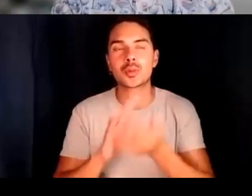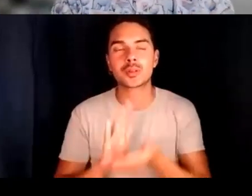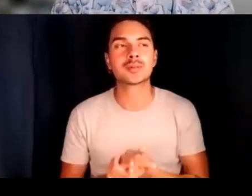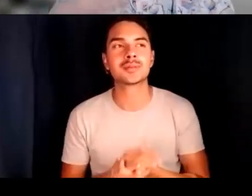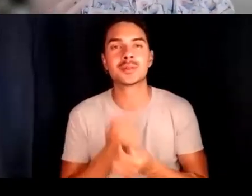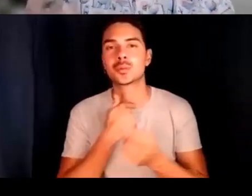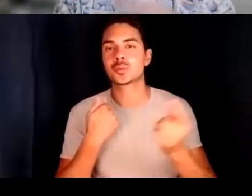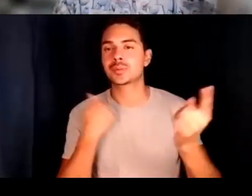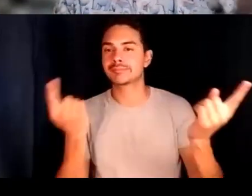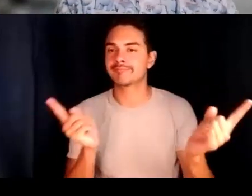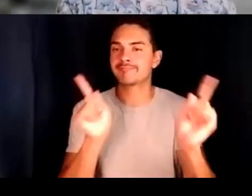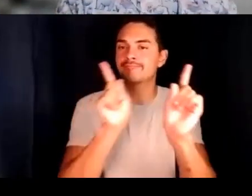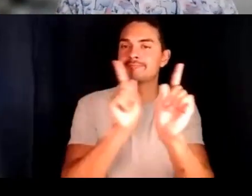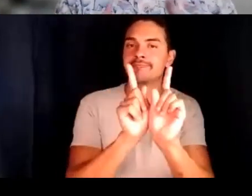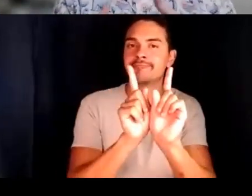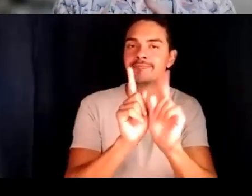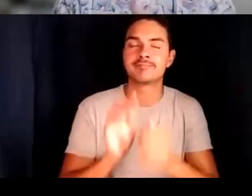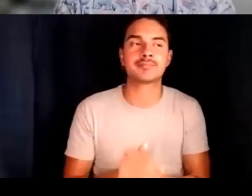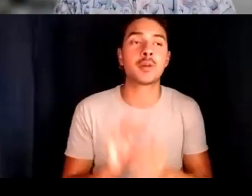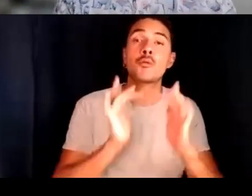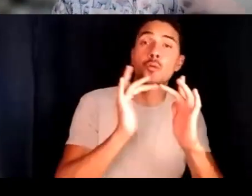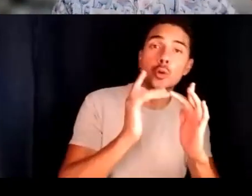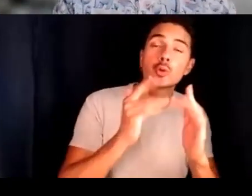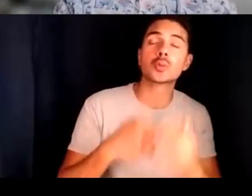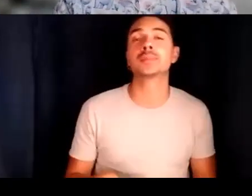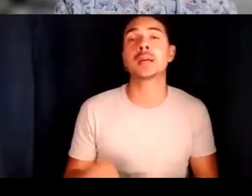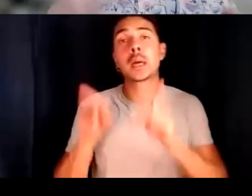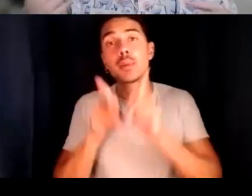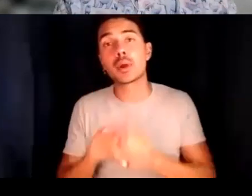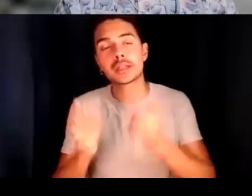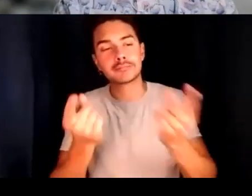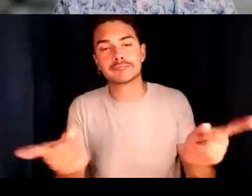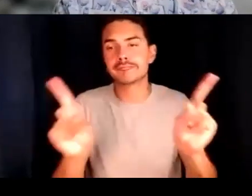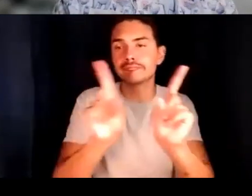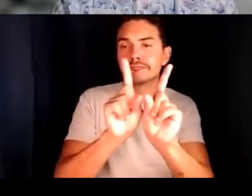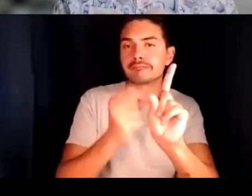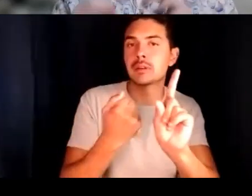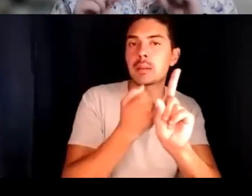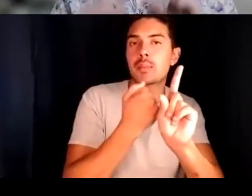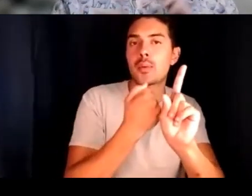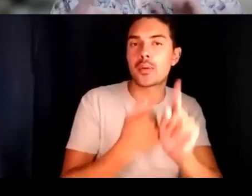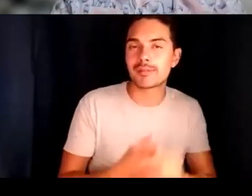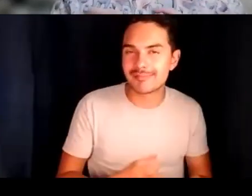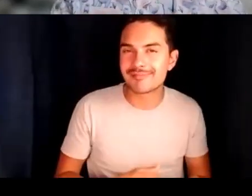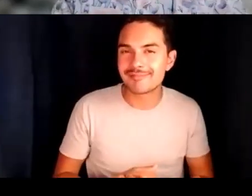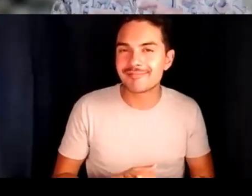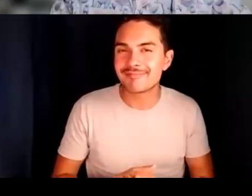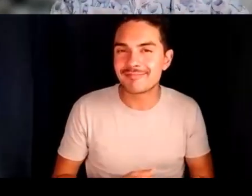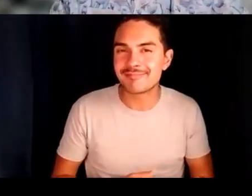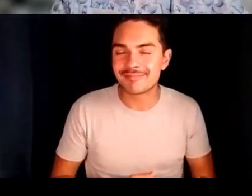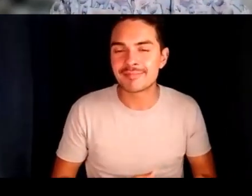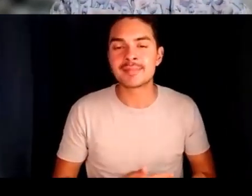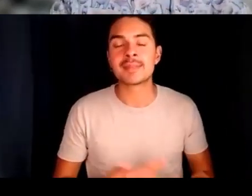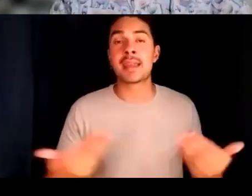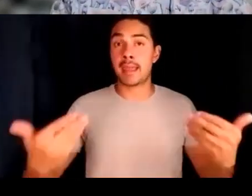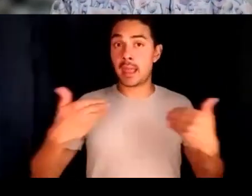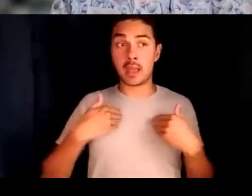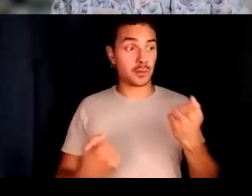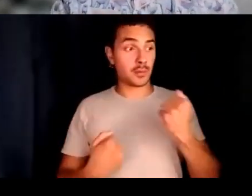whether it's virtually or in person. And small ways are big, having supportive people in our lives